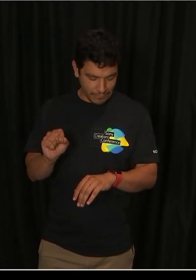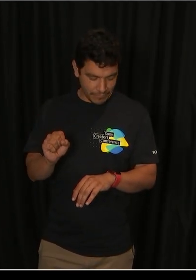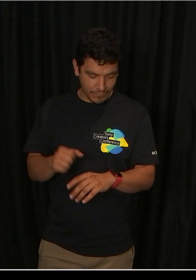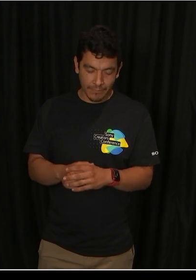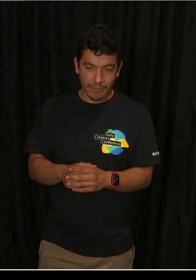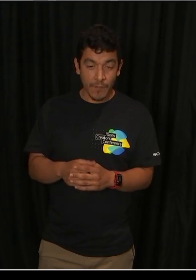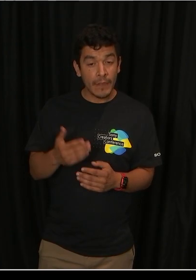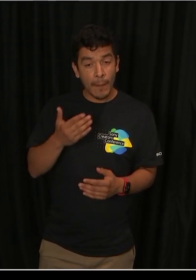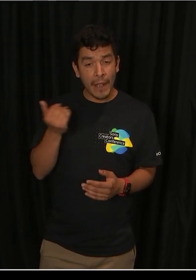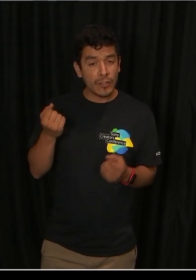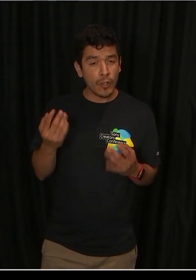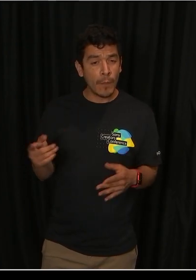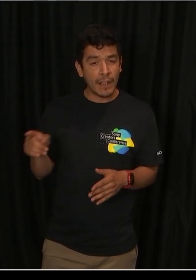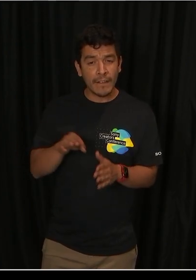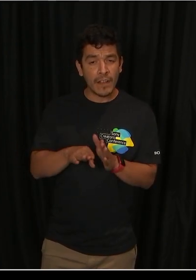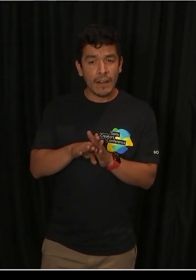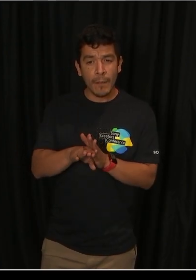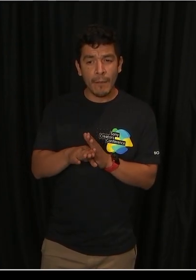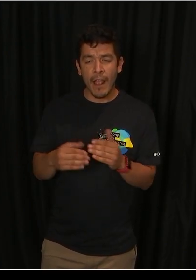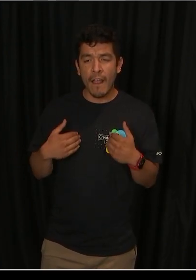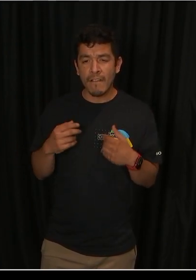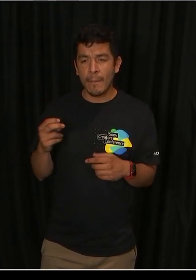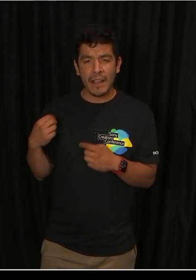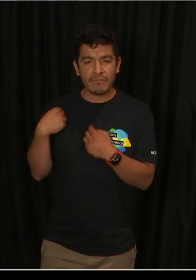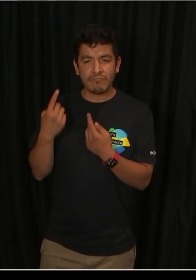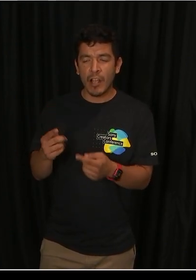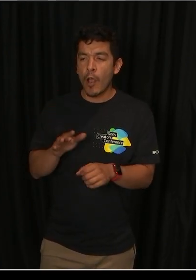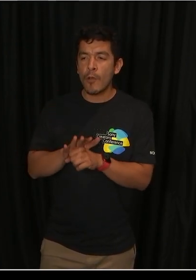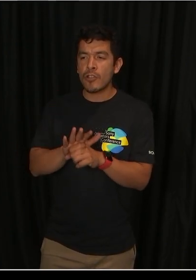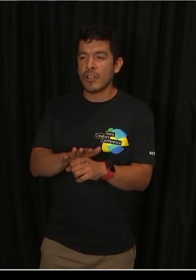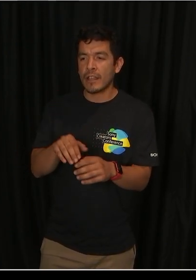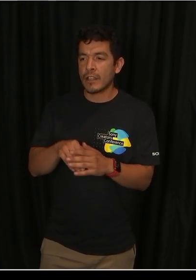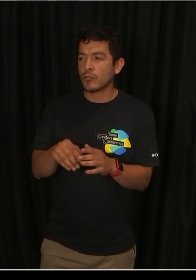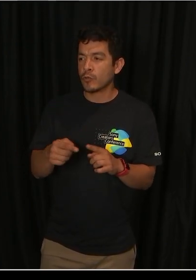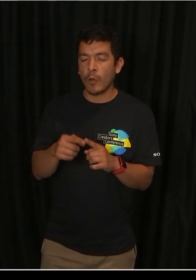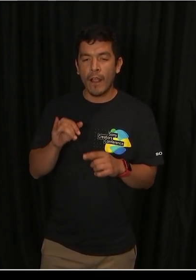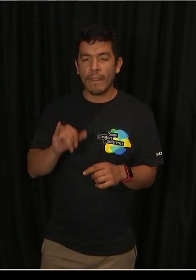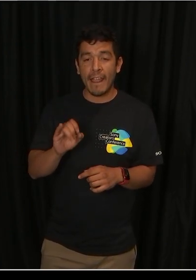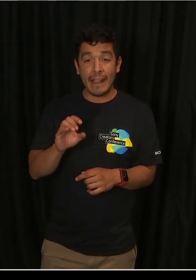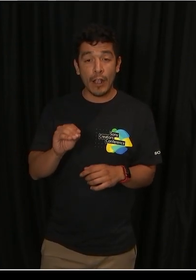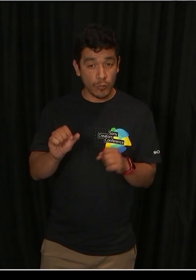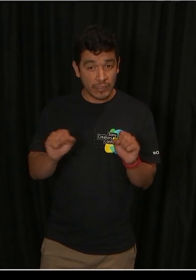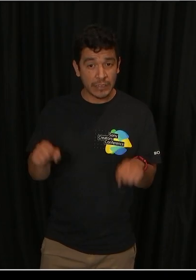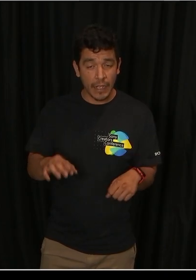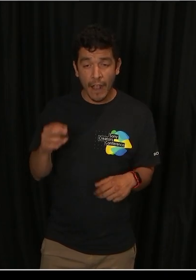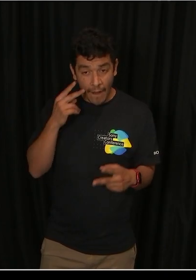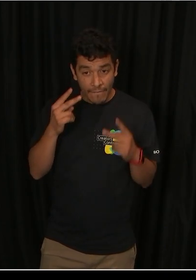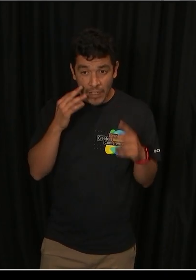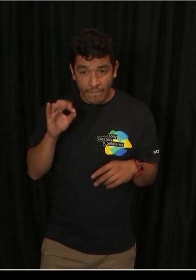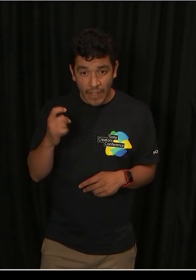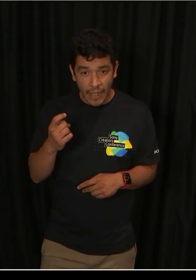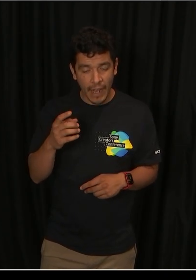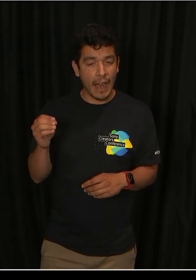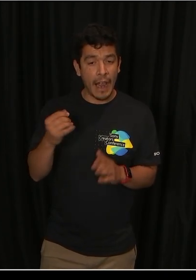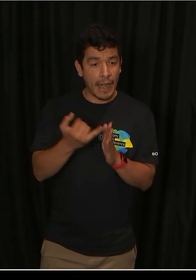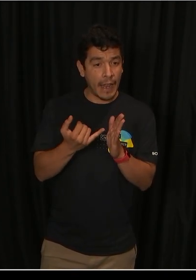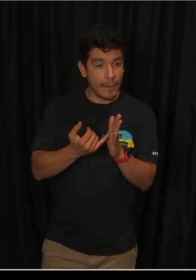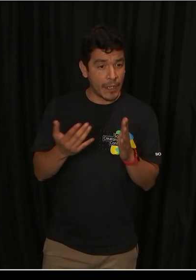And because so many of these developments have been sort of pushed out into the ecosystem of visual effects and animation, we've also had a